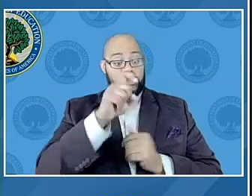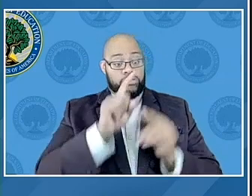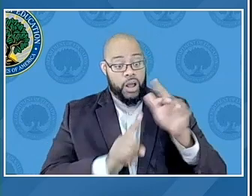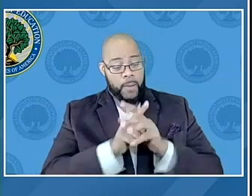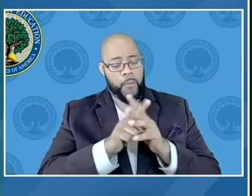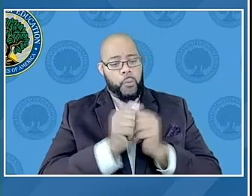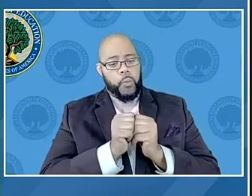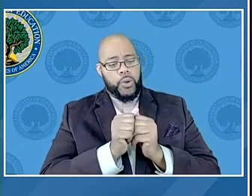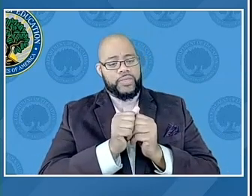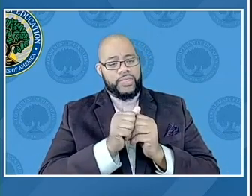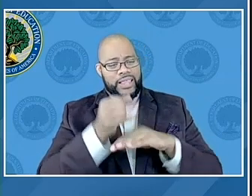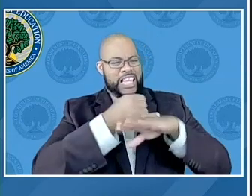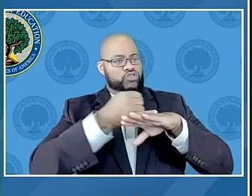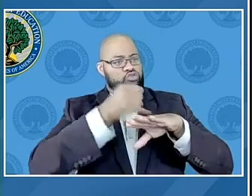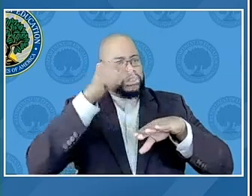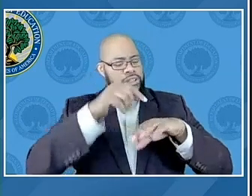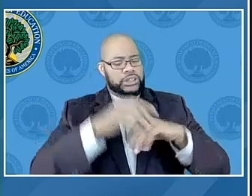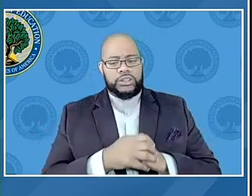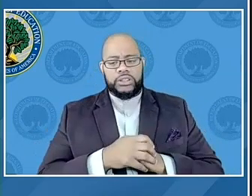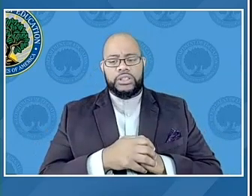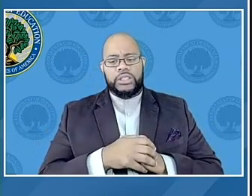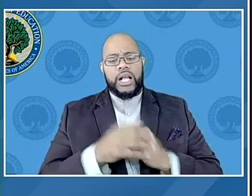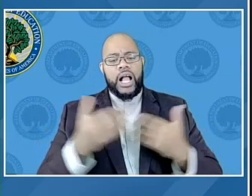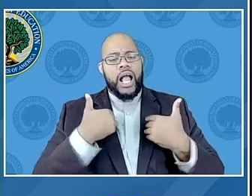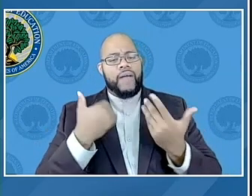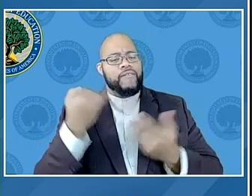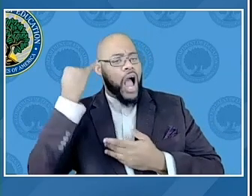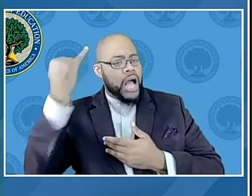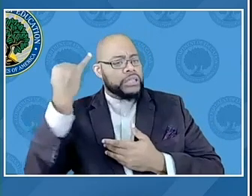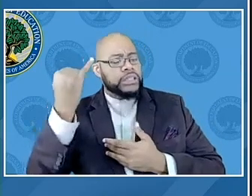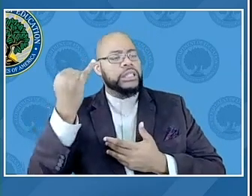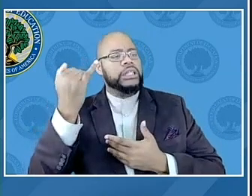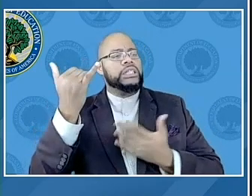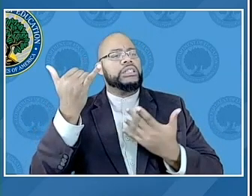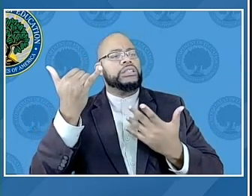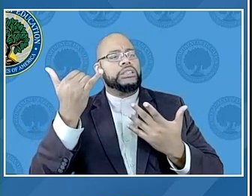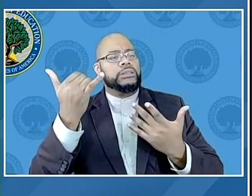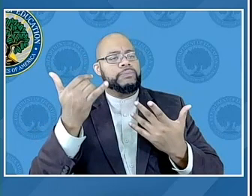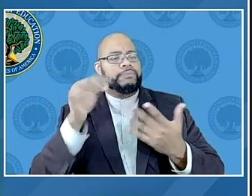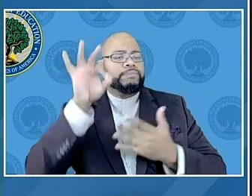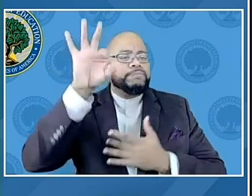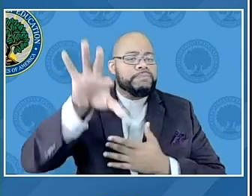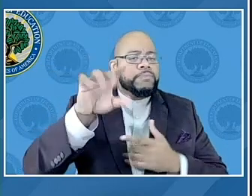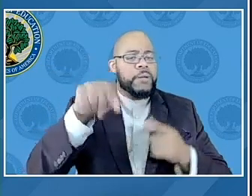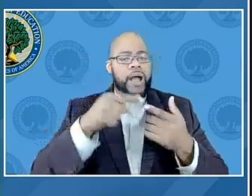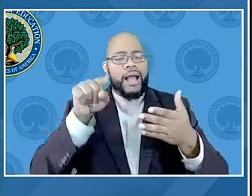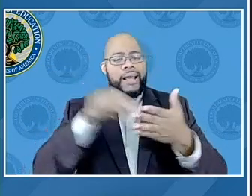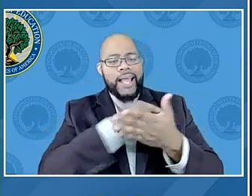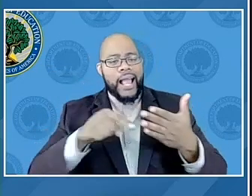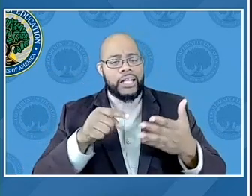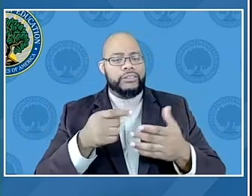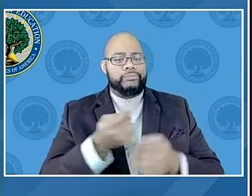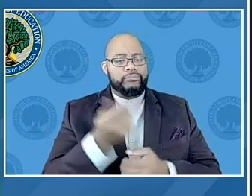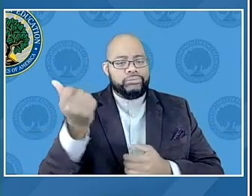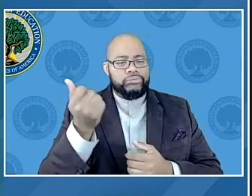Right? And there have been ideas floated out there about canceling, erasing, applying, whatever it is.